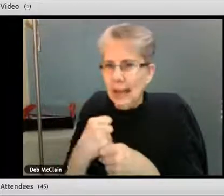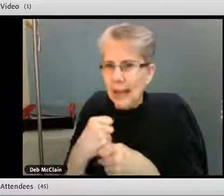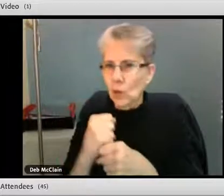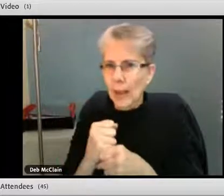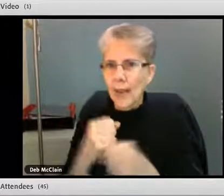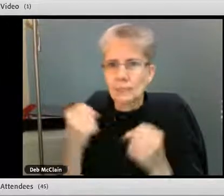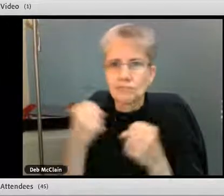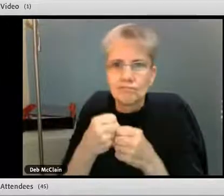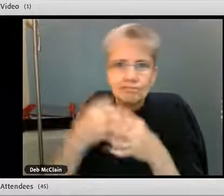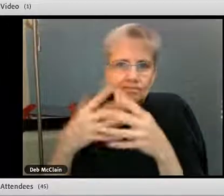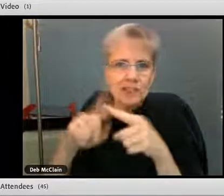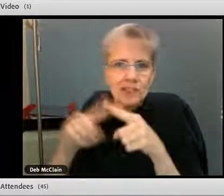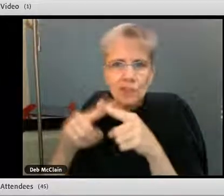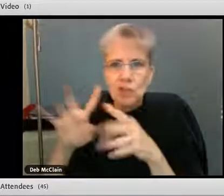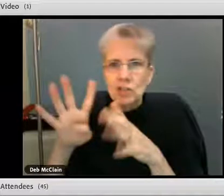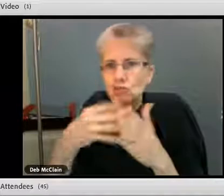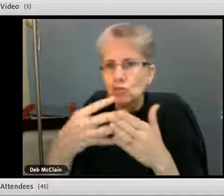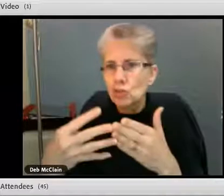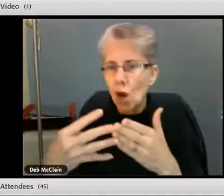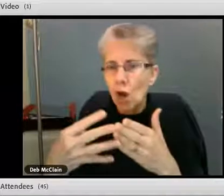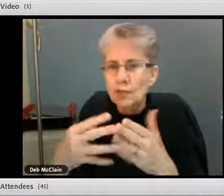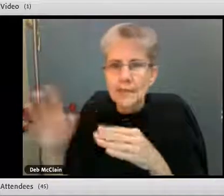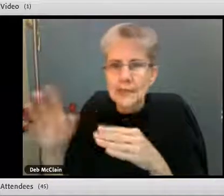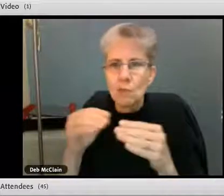They kind of move past the basic Powerpoint and Word charts